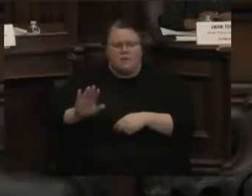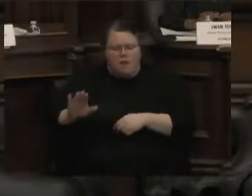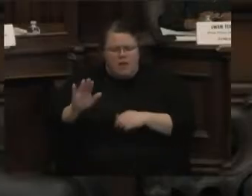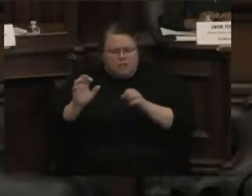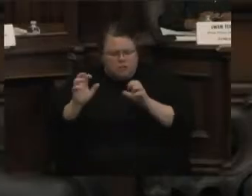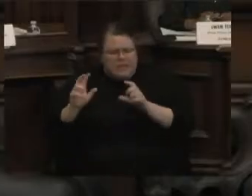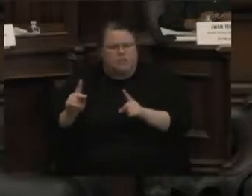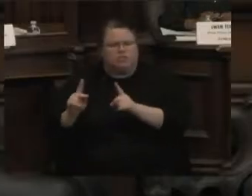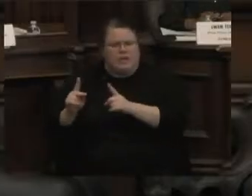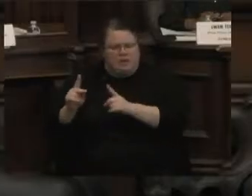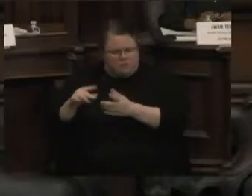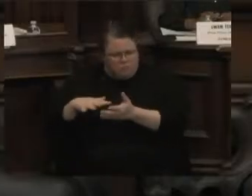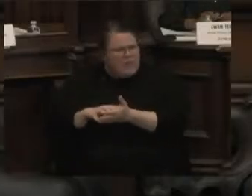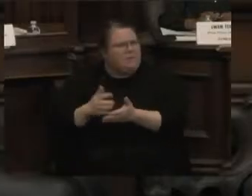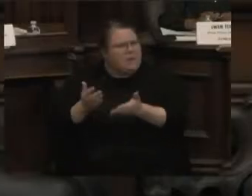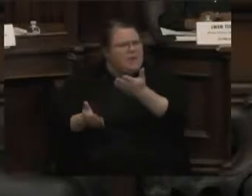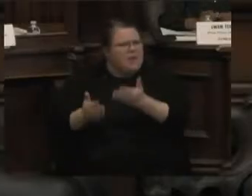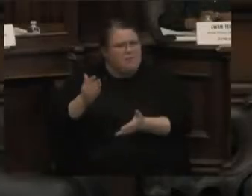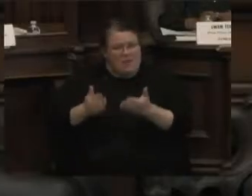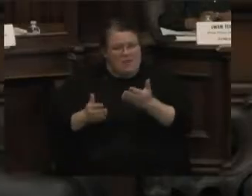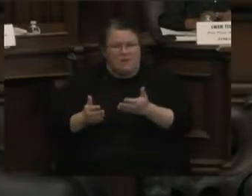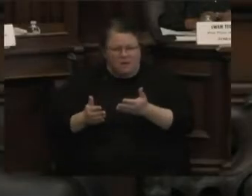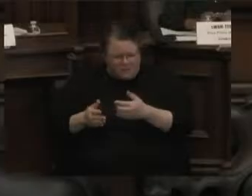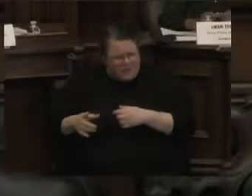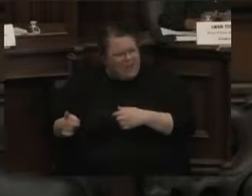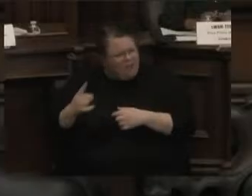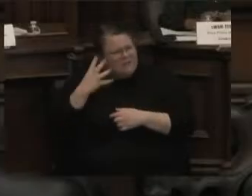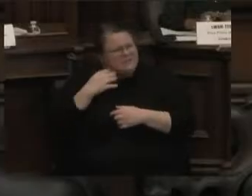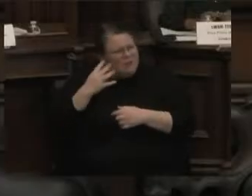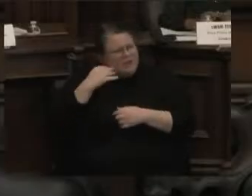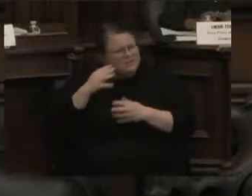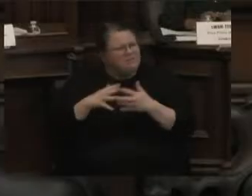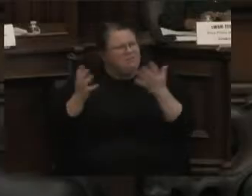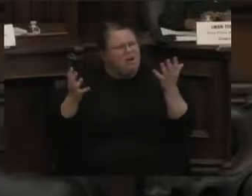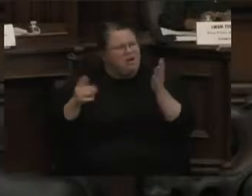issues absolutely in there. And